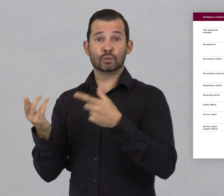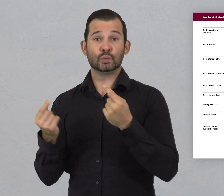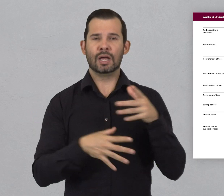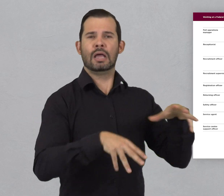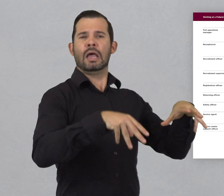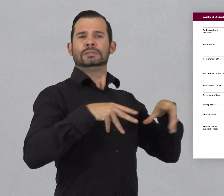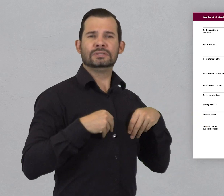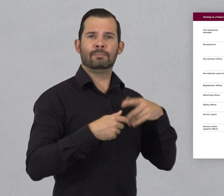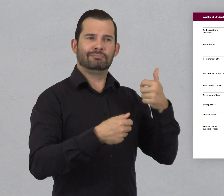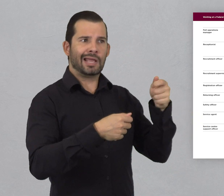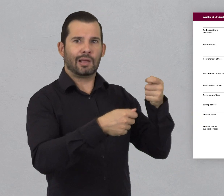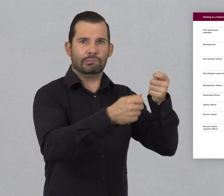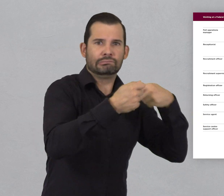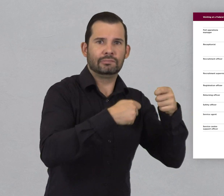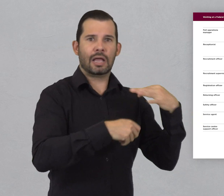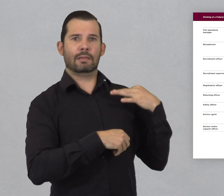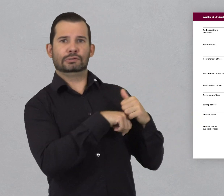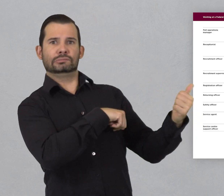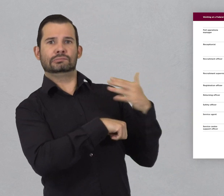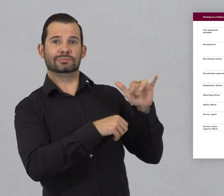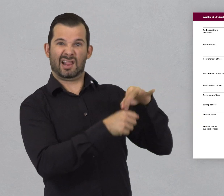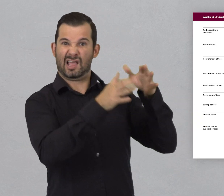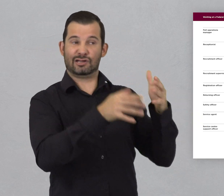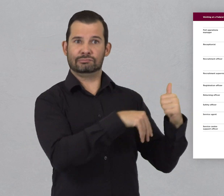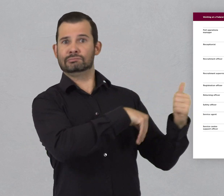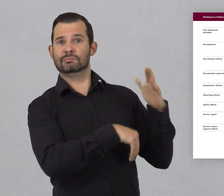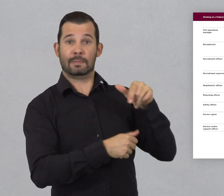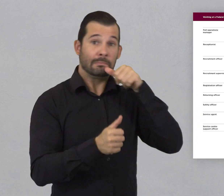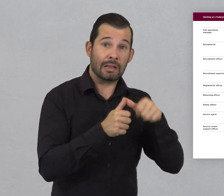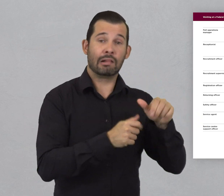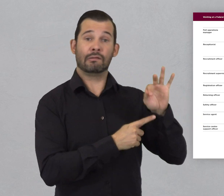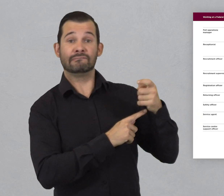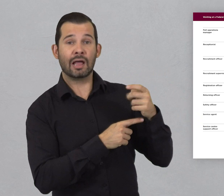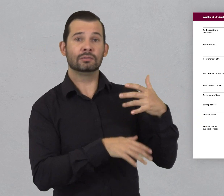accepting revision applications that electors submit by mail, fax,